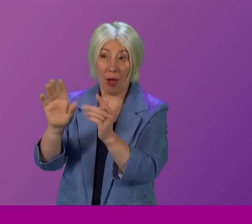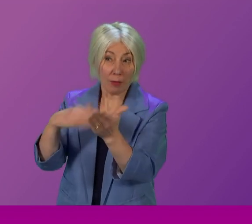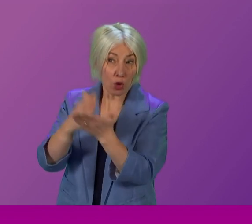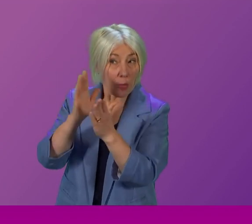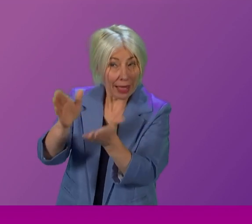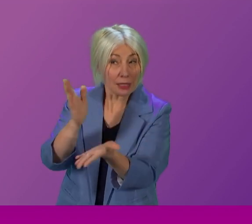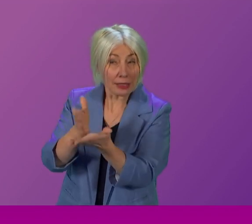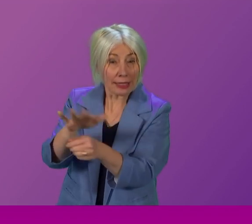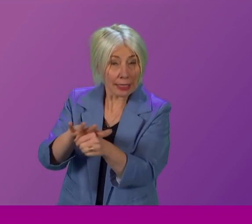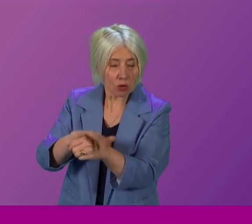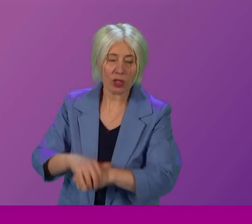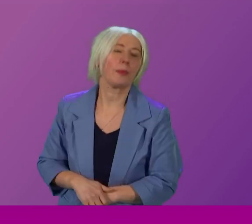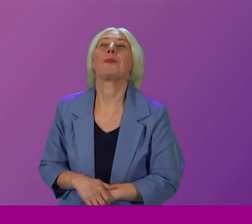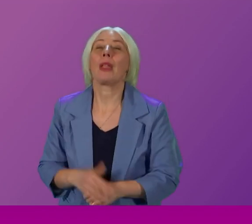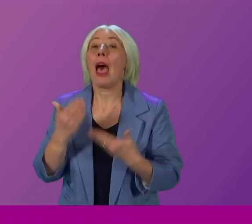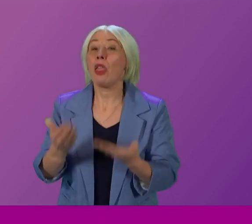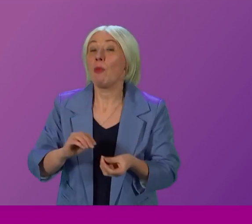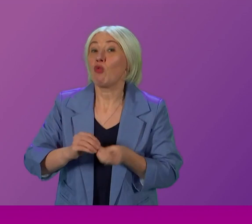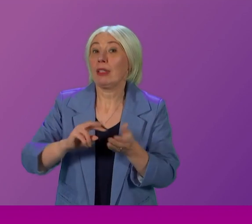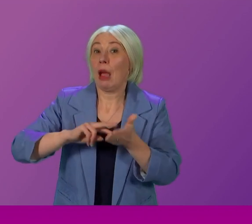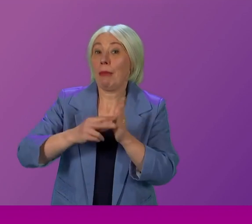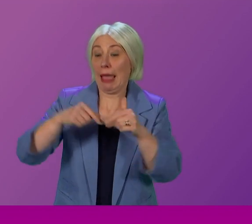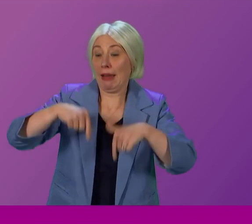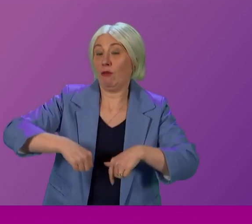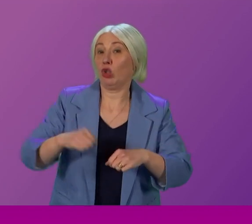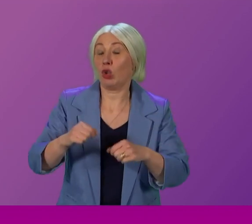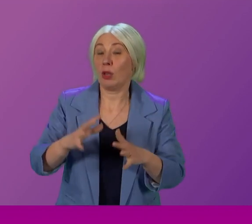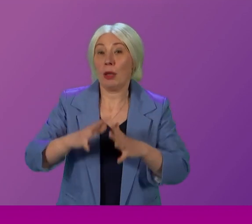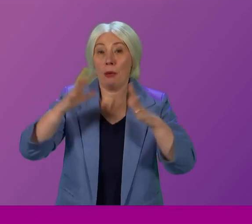we are developing a just transition plan for Scotland’s largest industrial site,